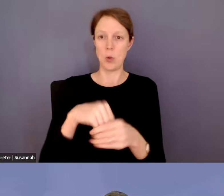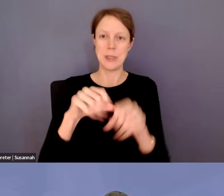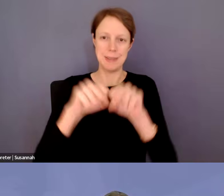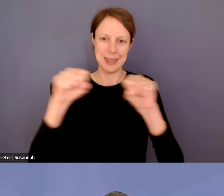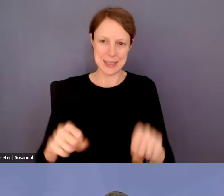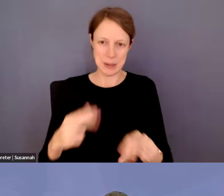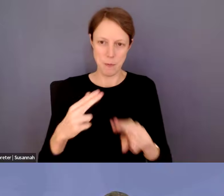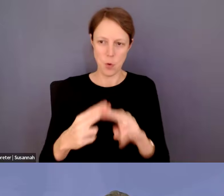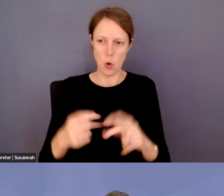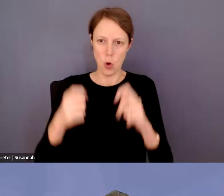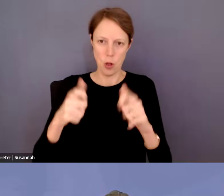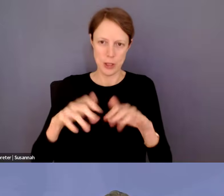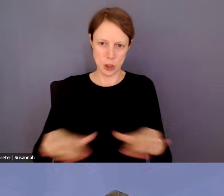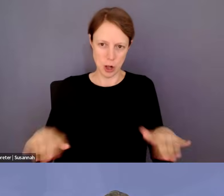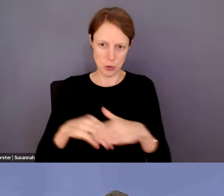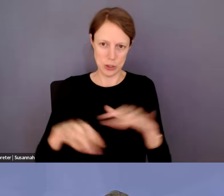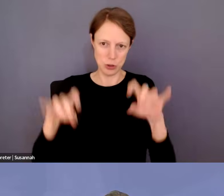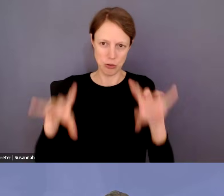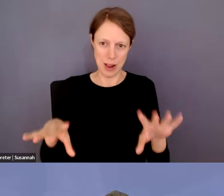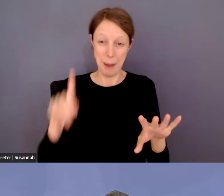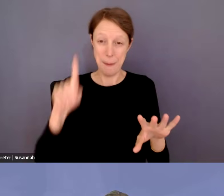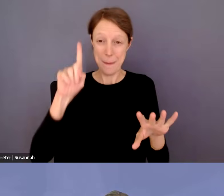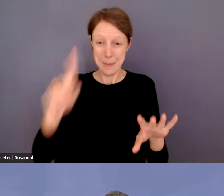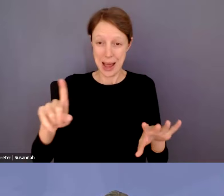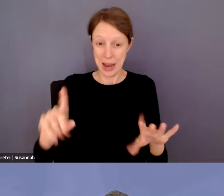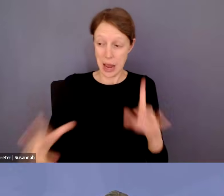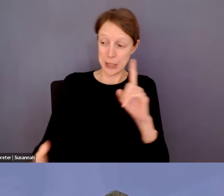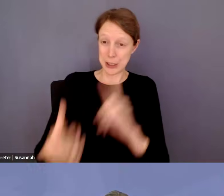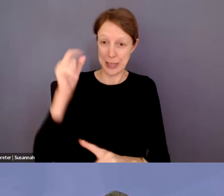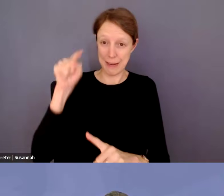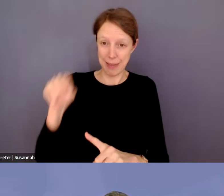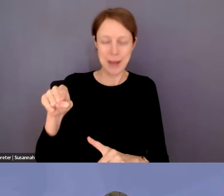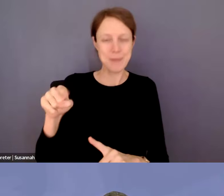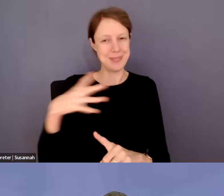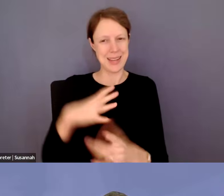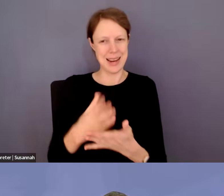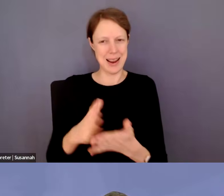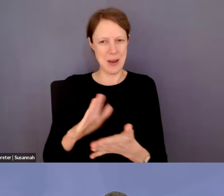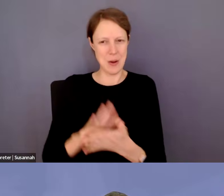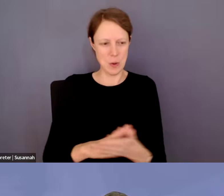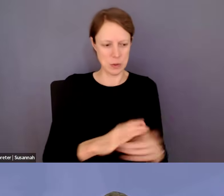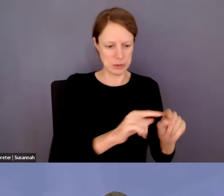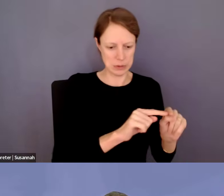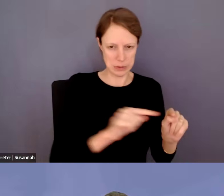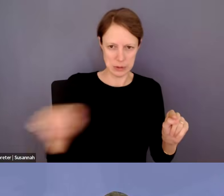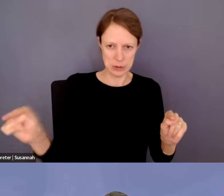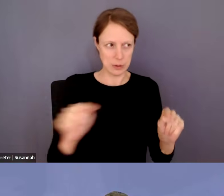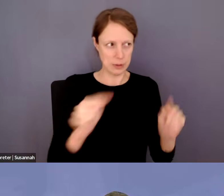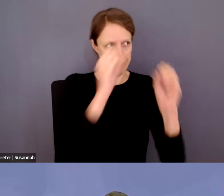a lot rests on translating the vision and design for Thriving Kids into practical reality.